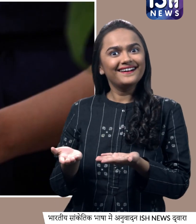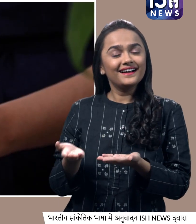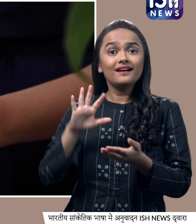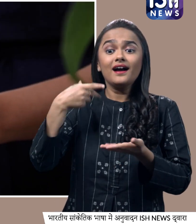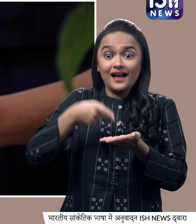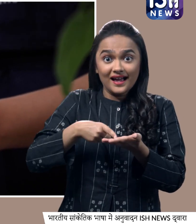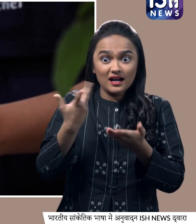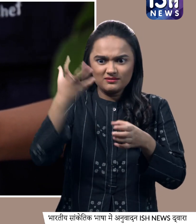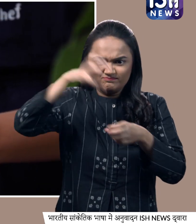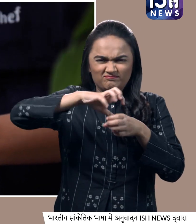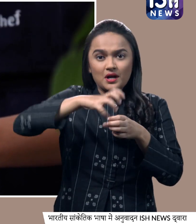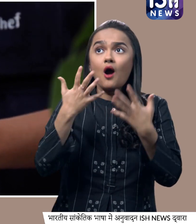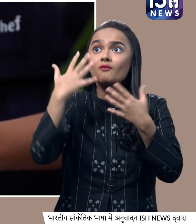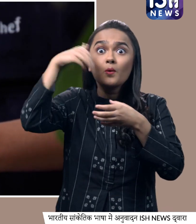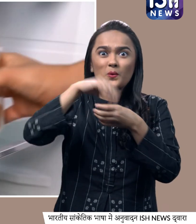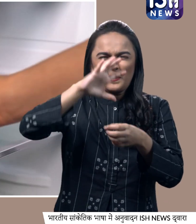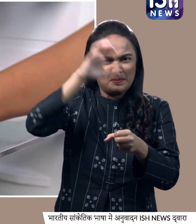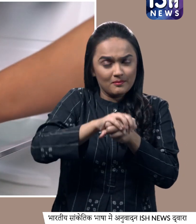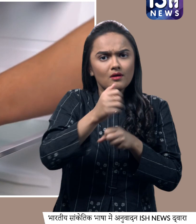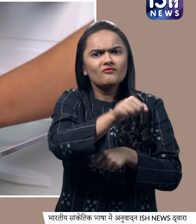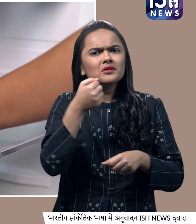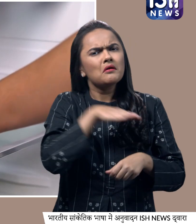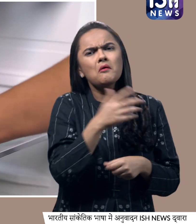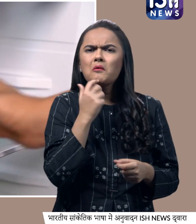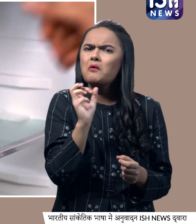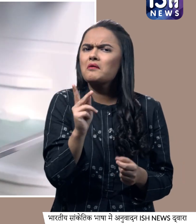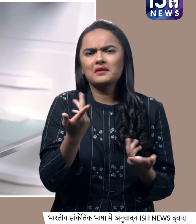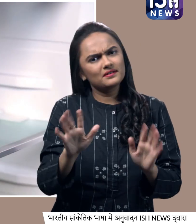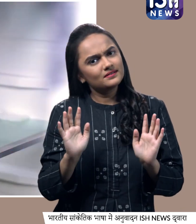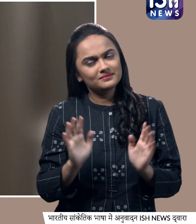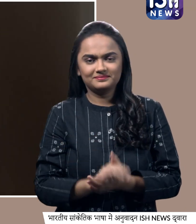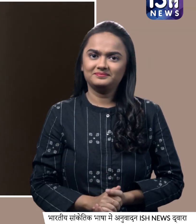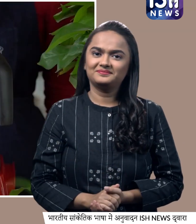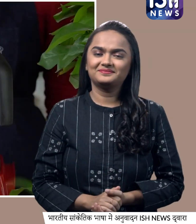You can place it an airtight container and store it in your fridge too